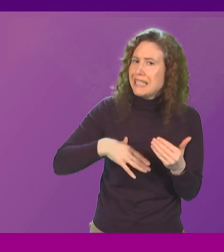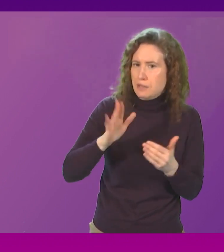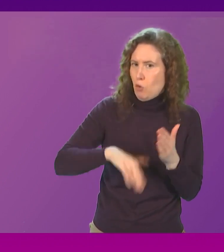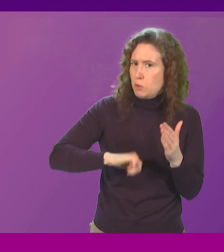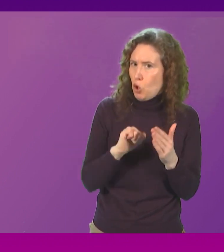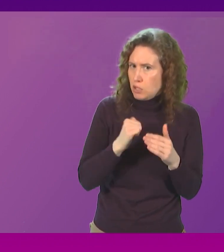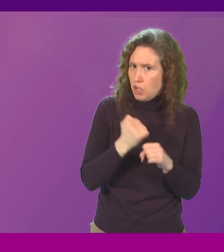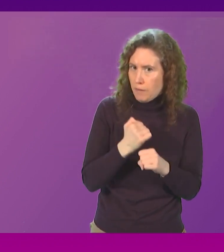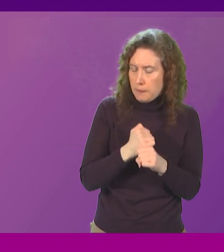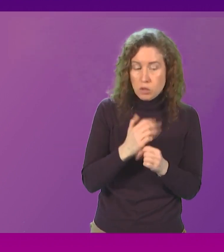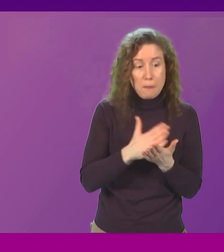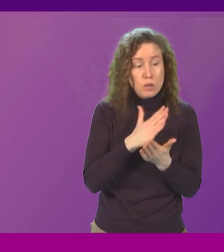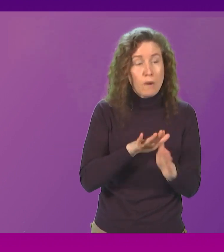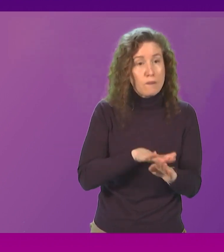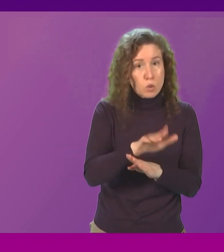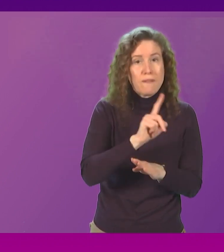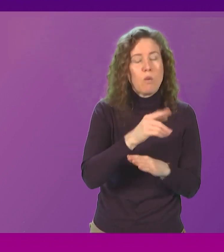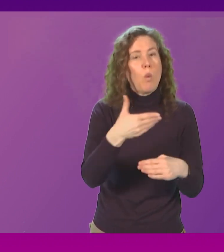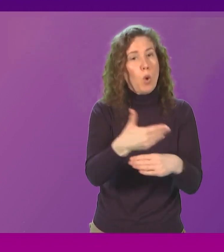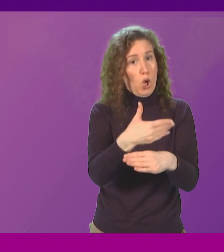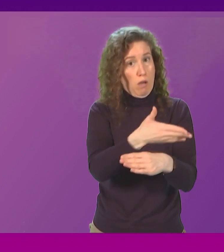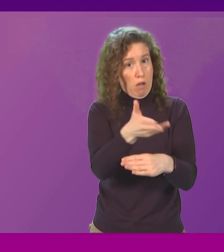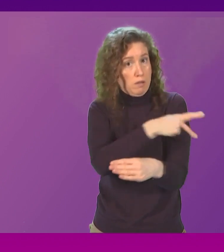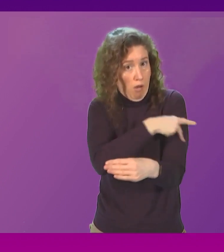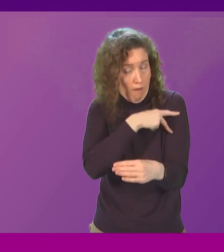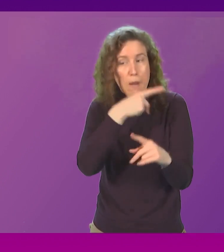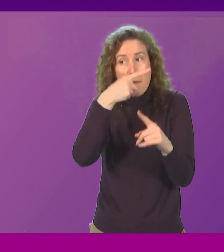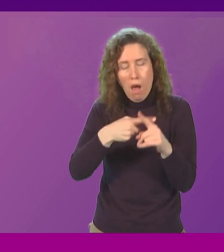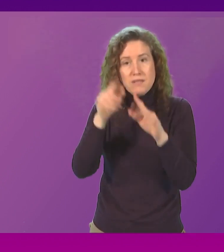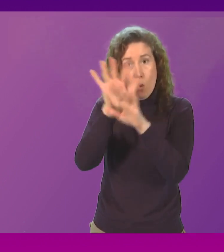a future for workers and the climate?